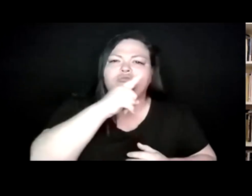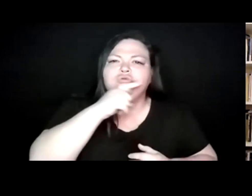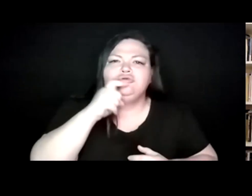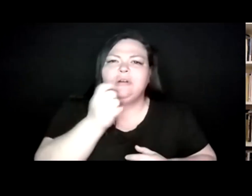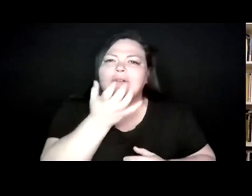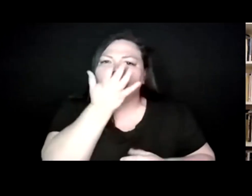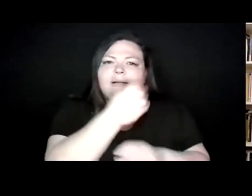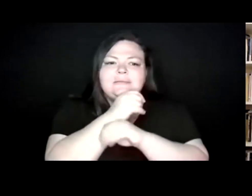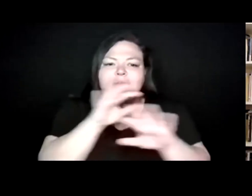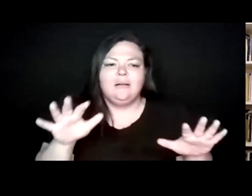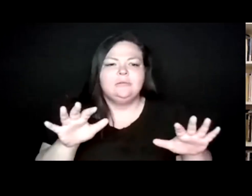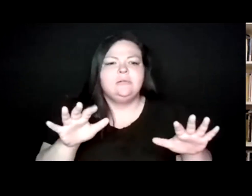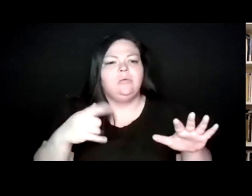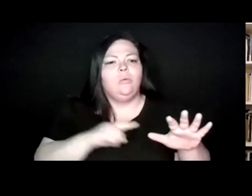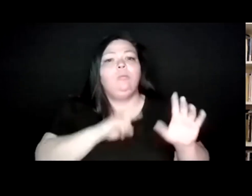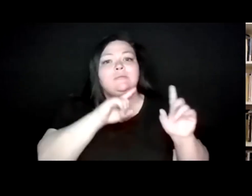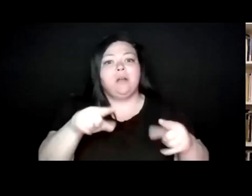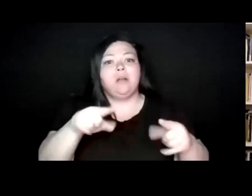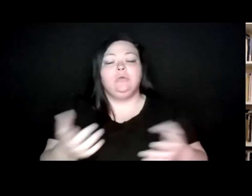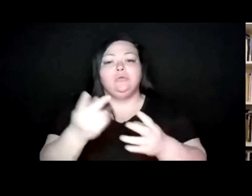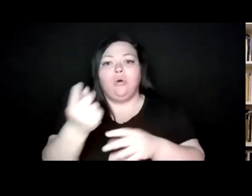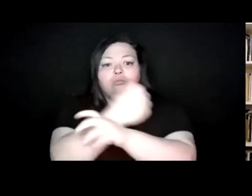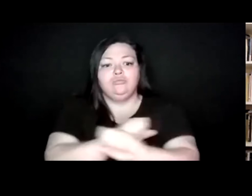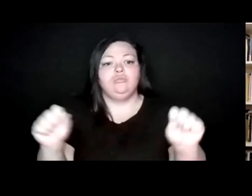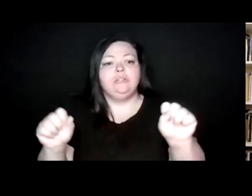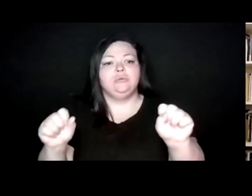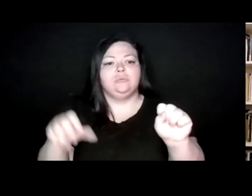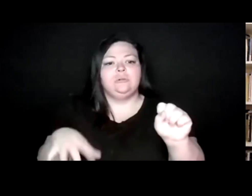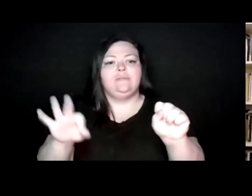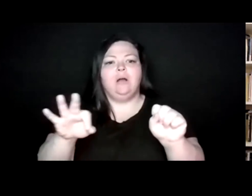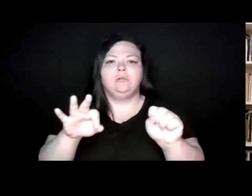We had come to rescue the dog, whom/ we found wrestling her chain in the dirt.//